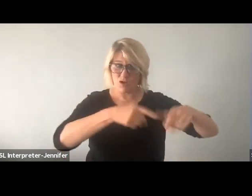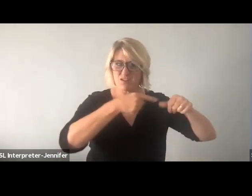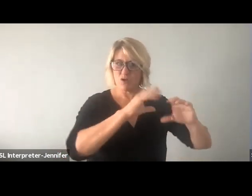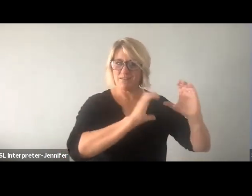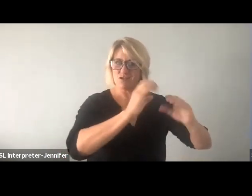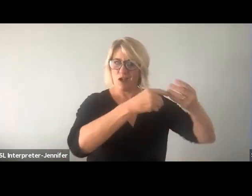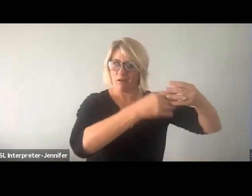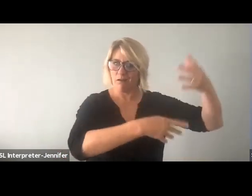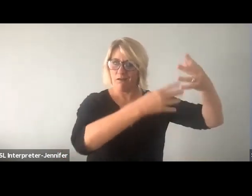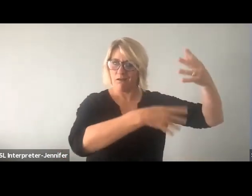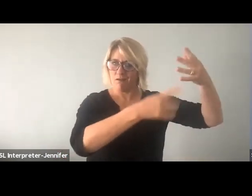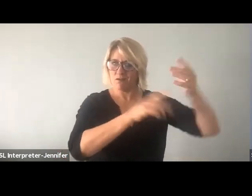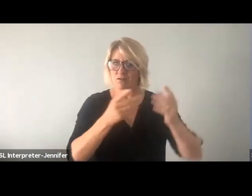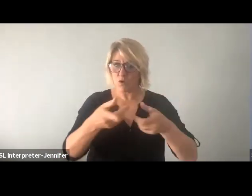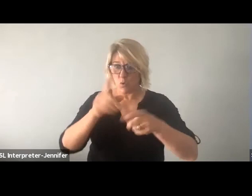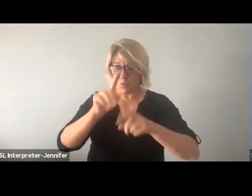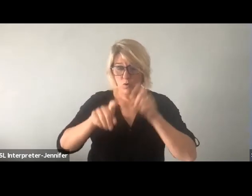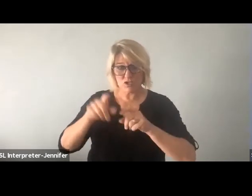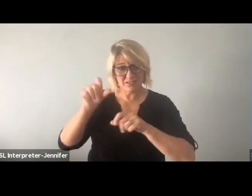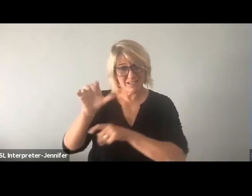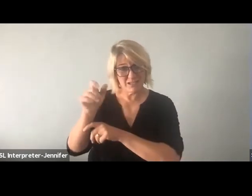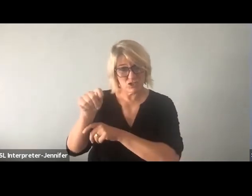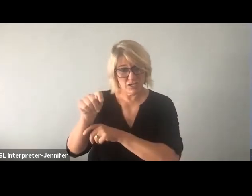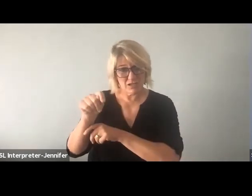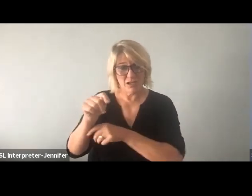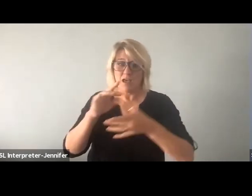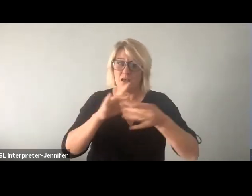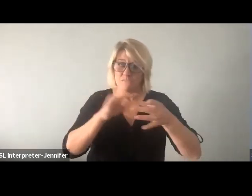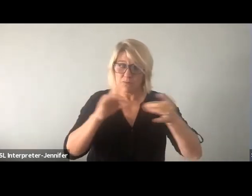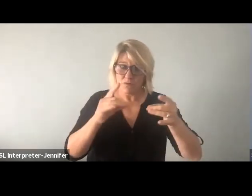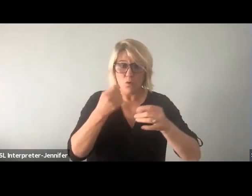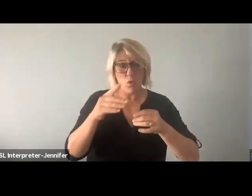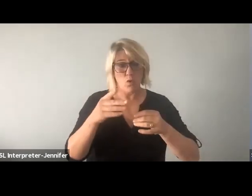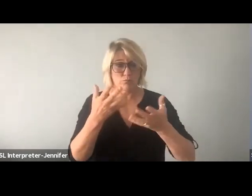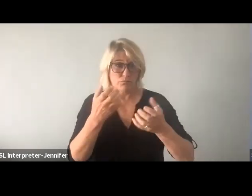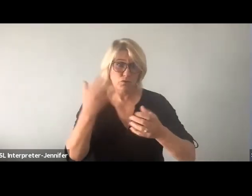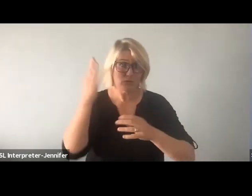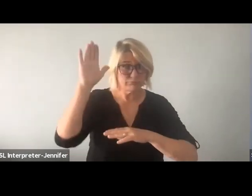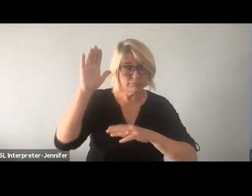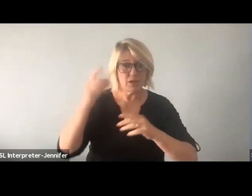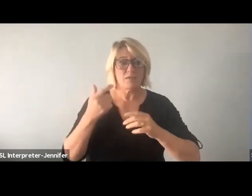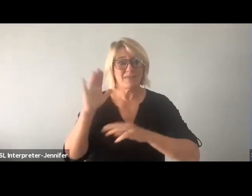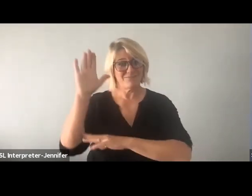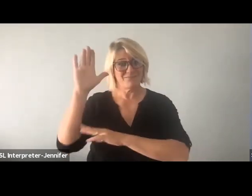submit only one -- only submit questions there as it may get lost in the chat. To answer questions or make